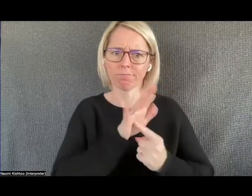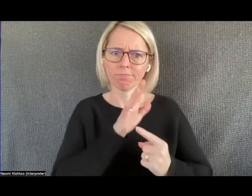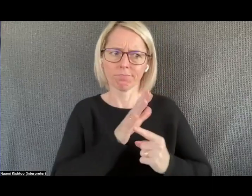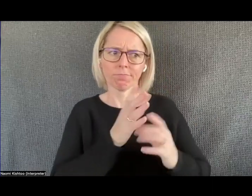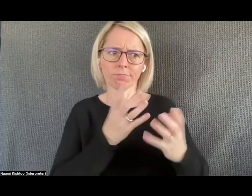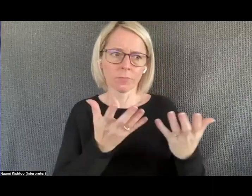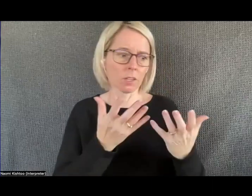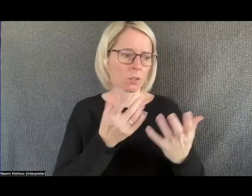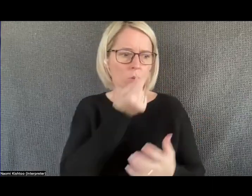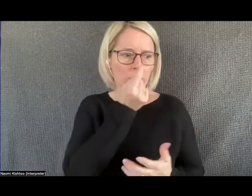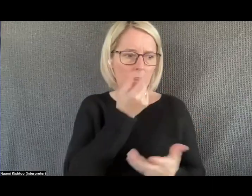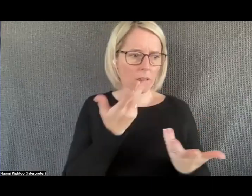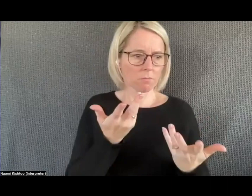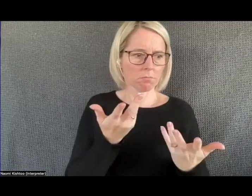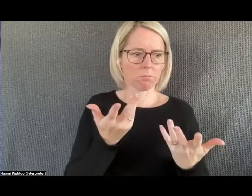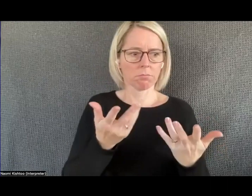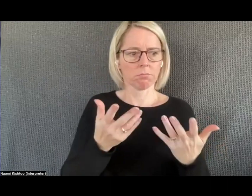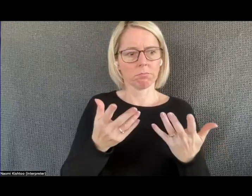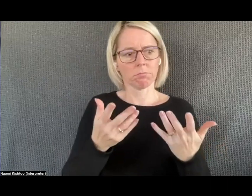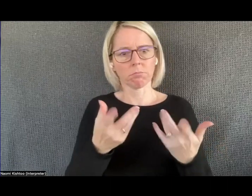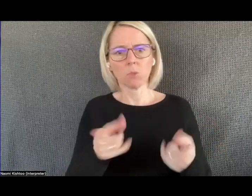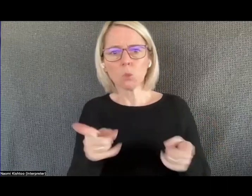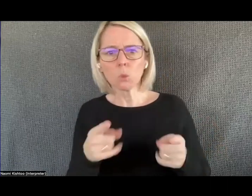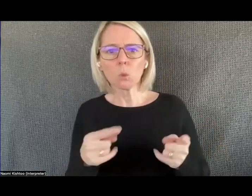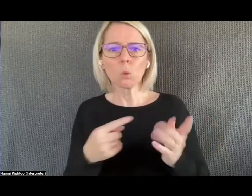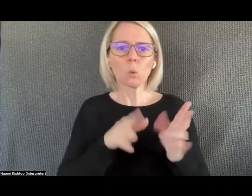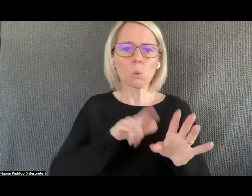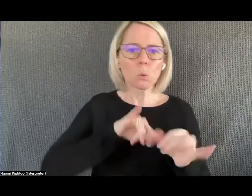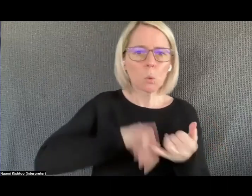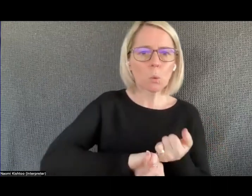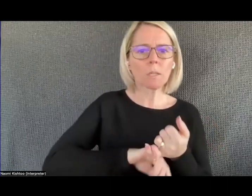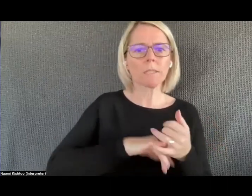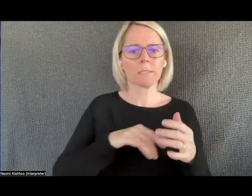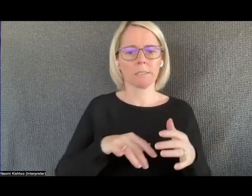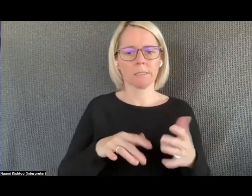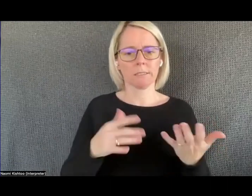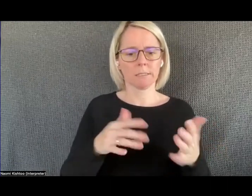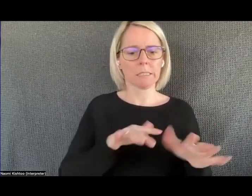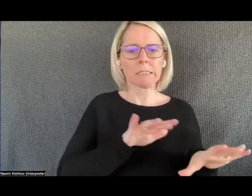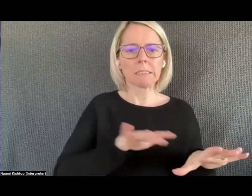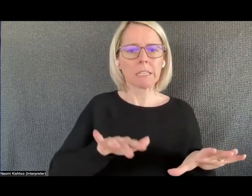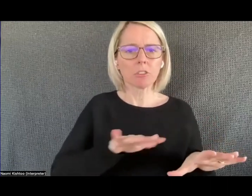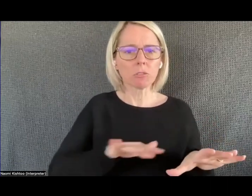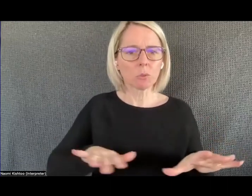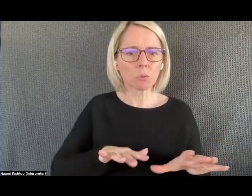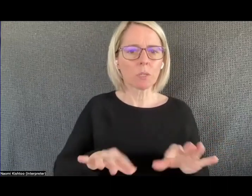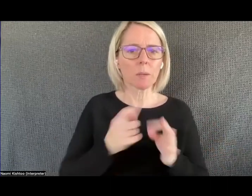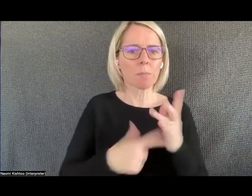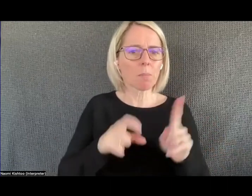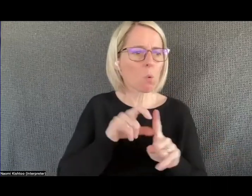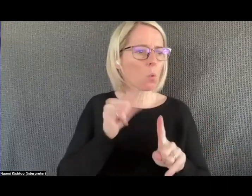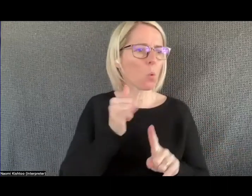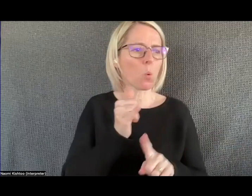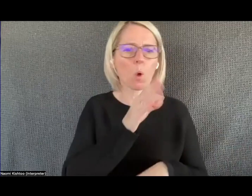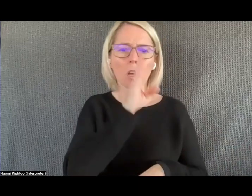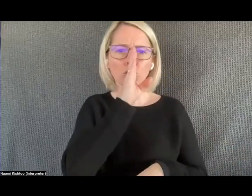3D toys, different sensory boards or just straight to everyday objects that add meaning to the day?”